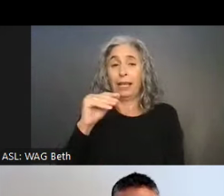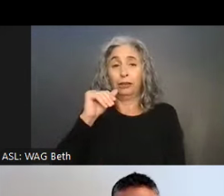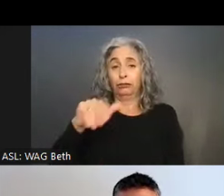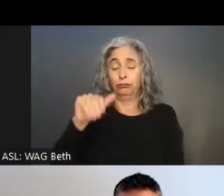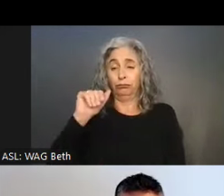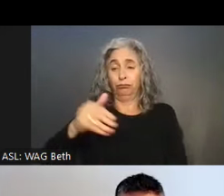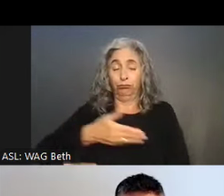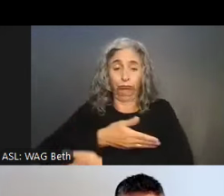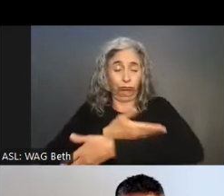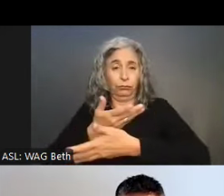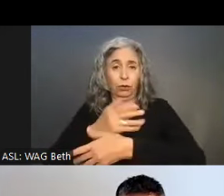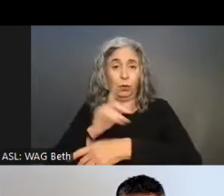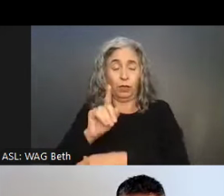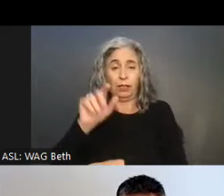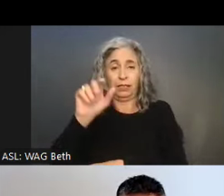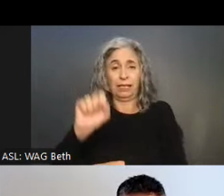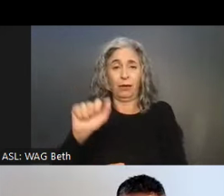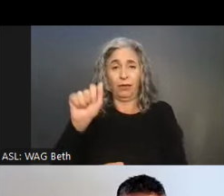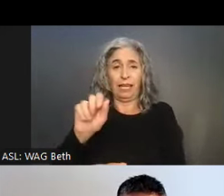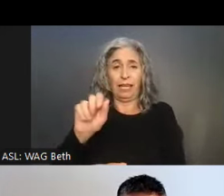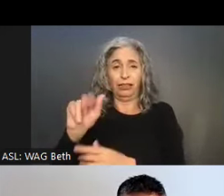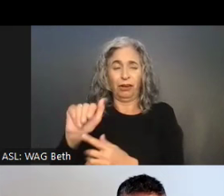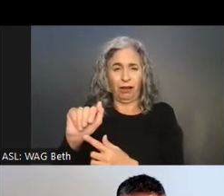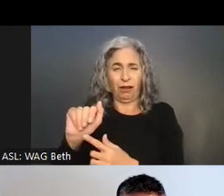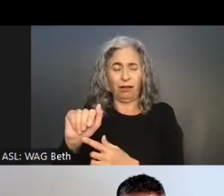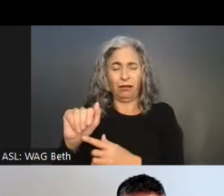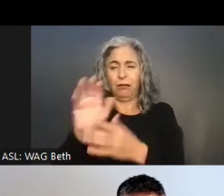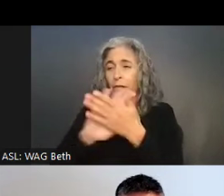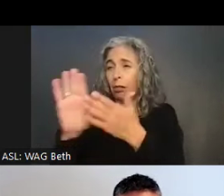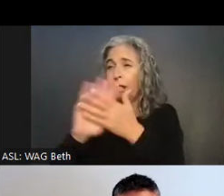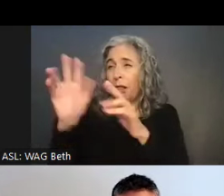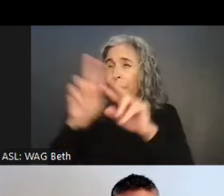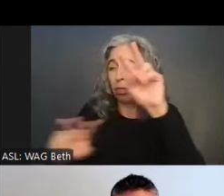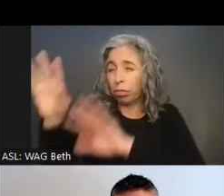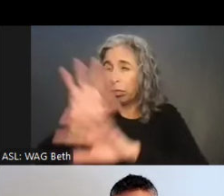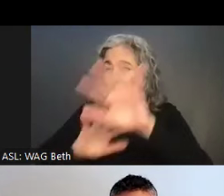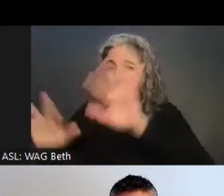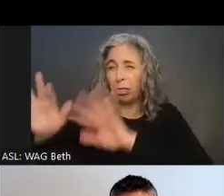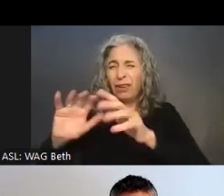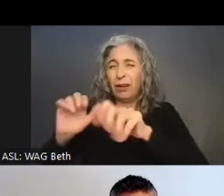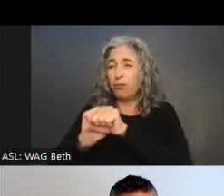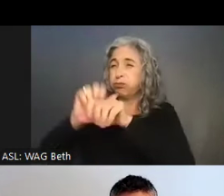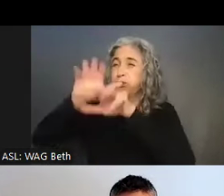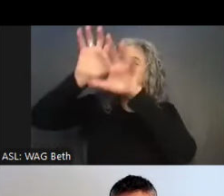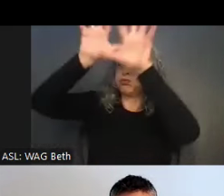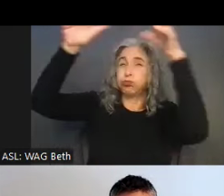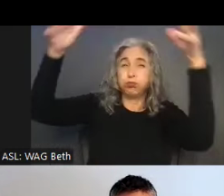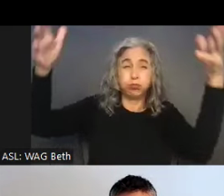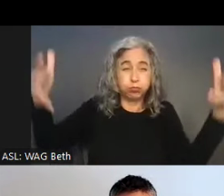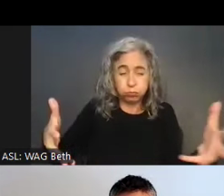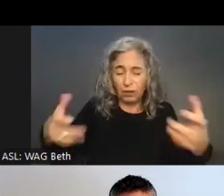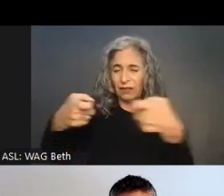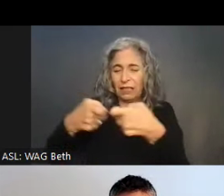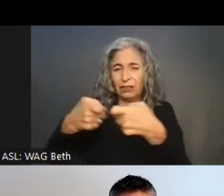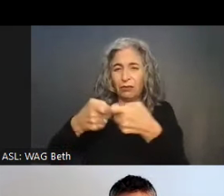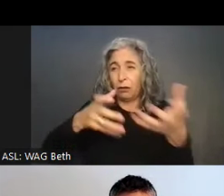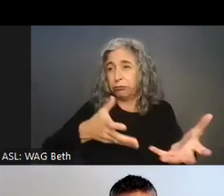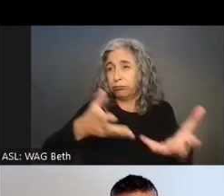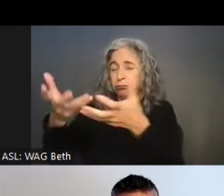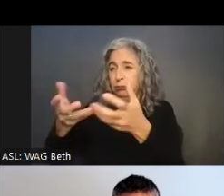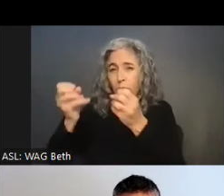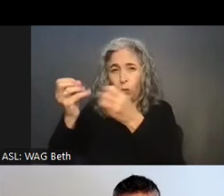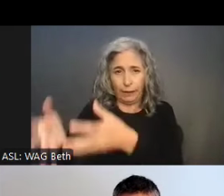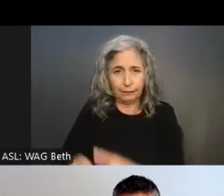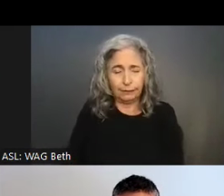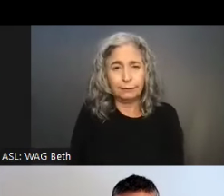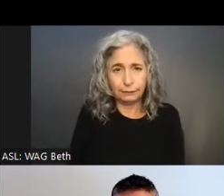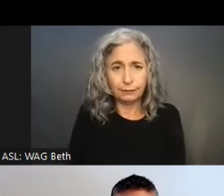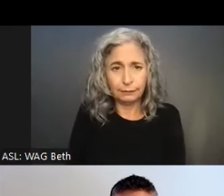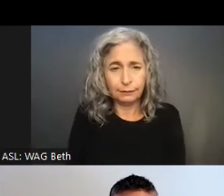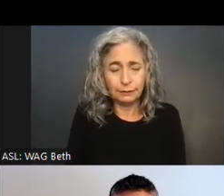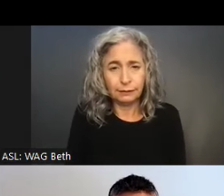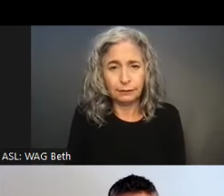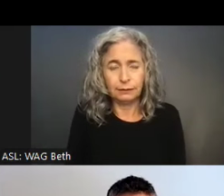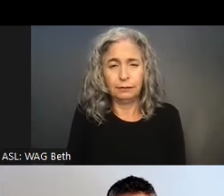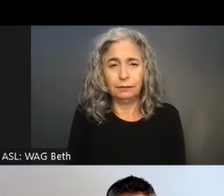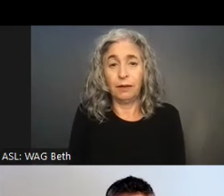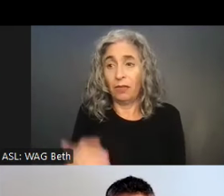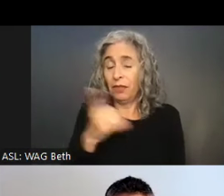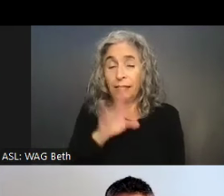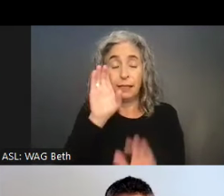in south Asia sorting through a mound of toxic electronic waste. This is a photograph of a